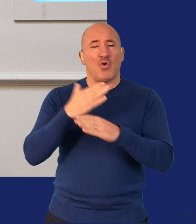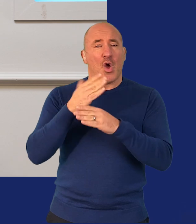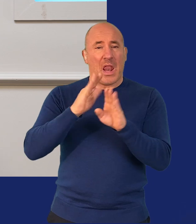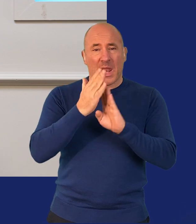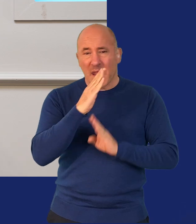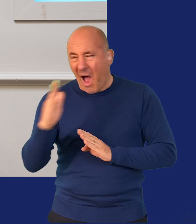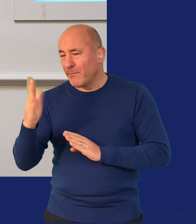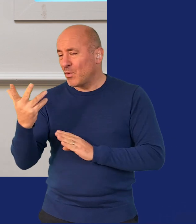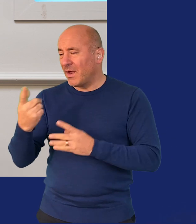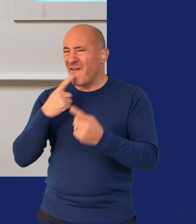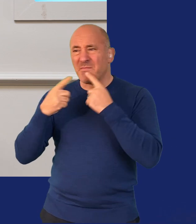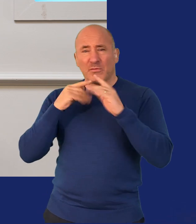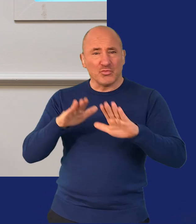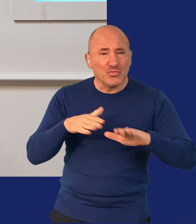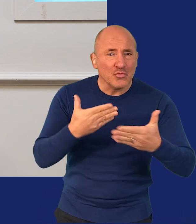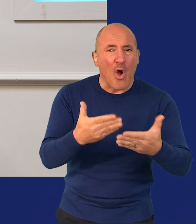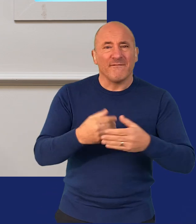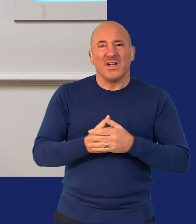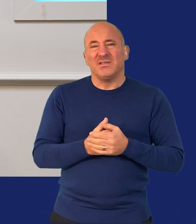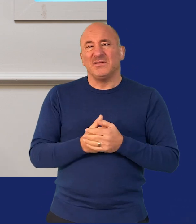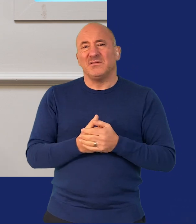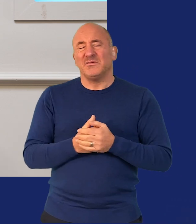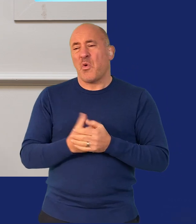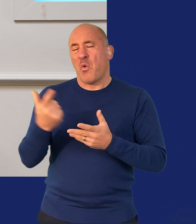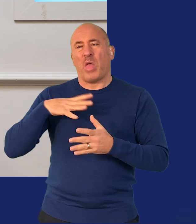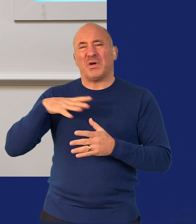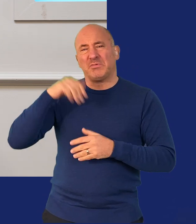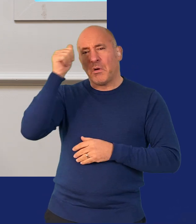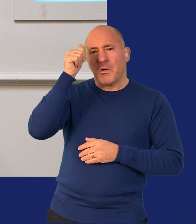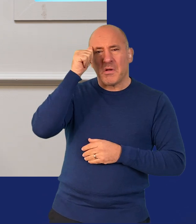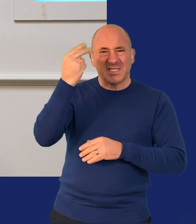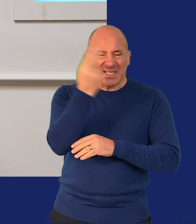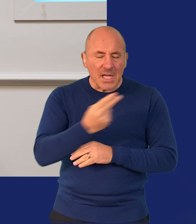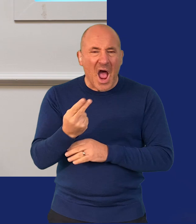Um, people who have background in design or multimedia, all of these different